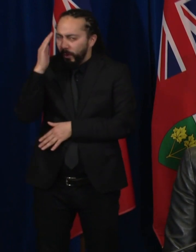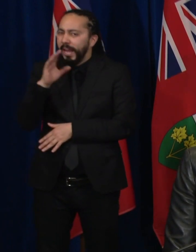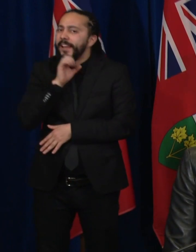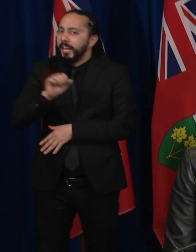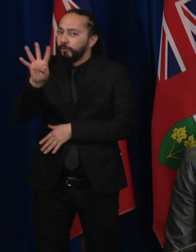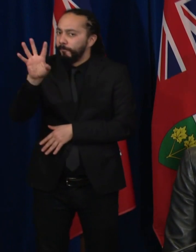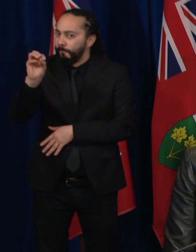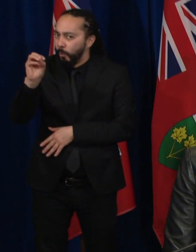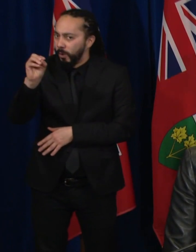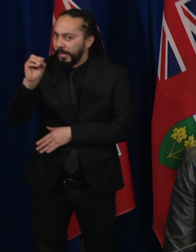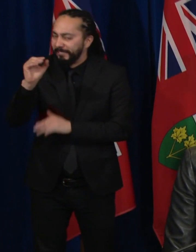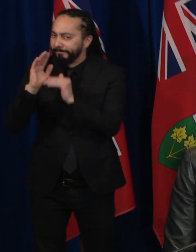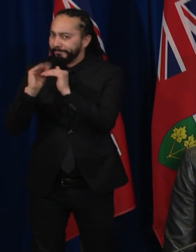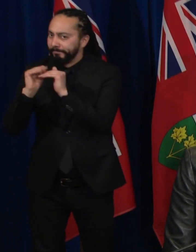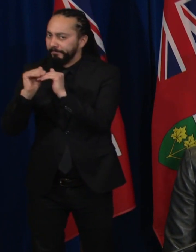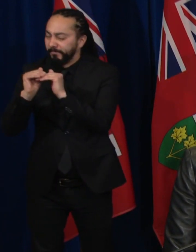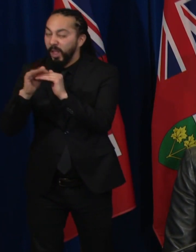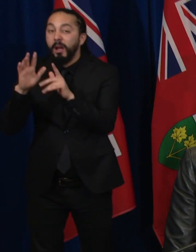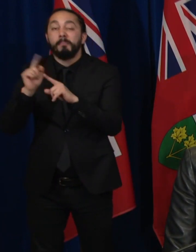the vast majority thus far have been